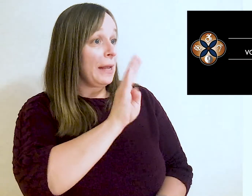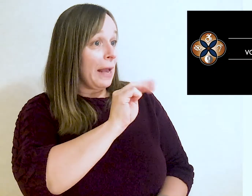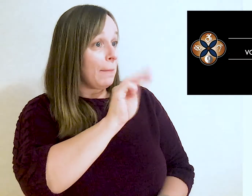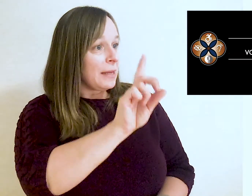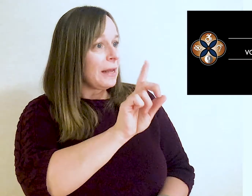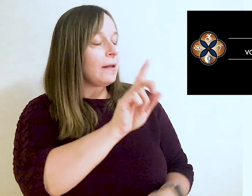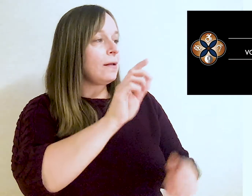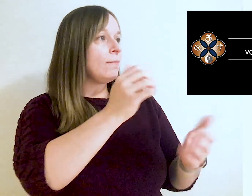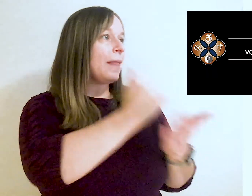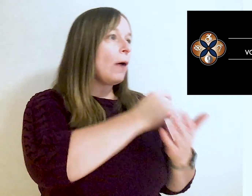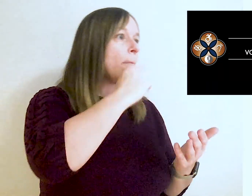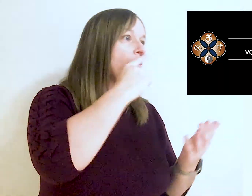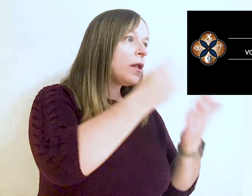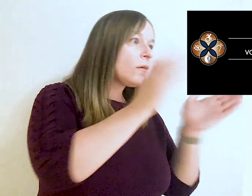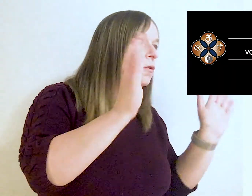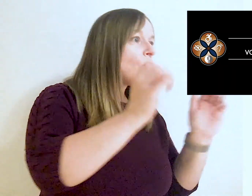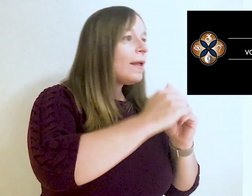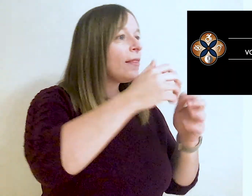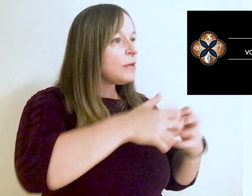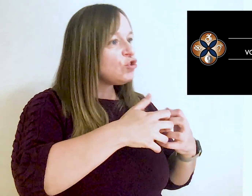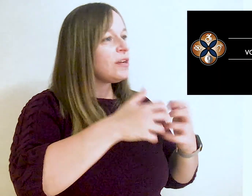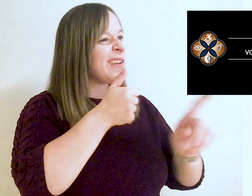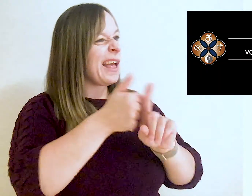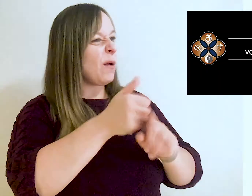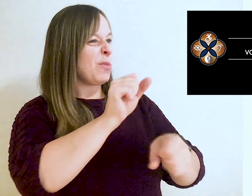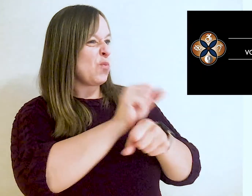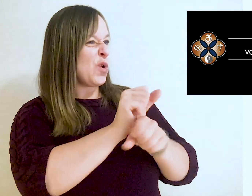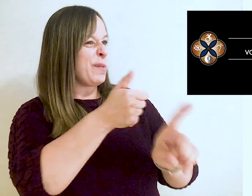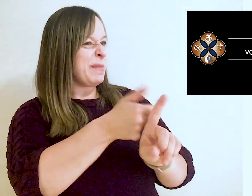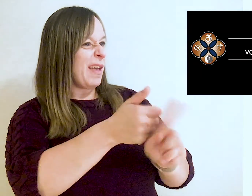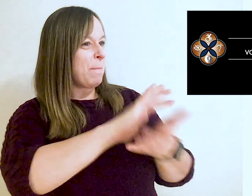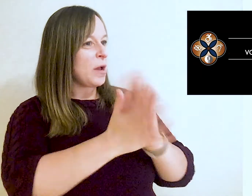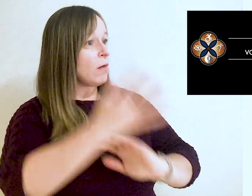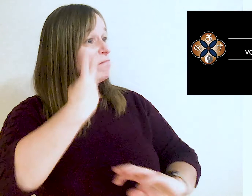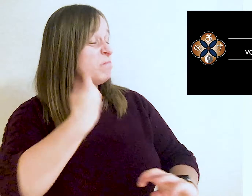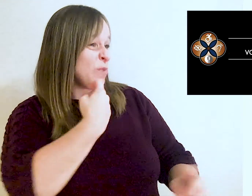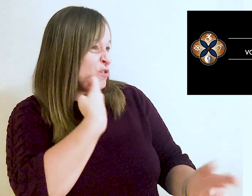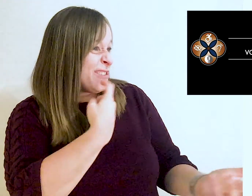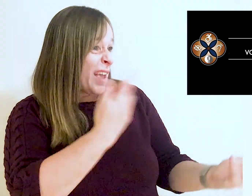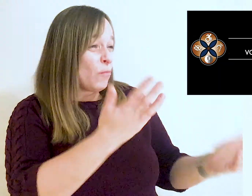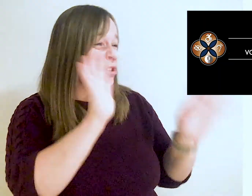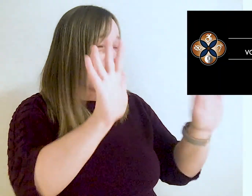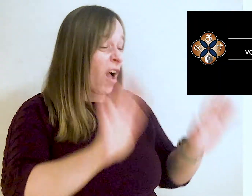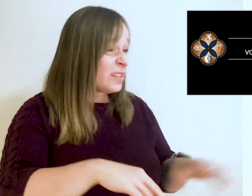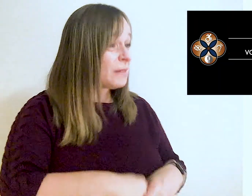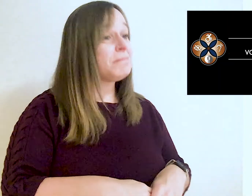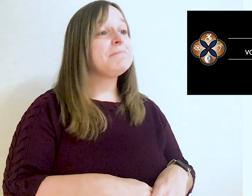not only helps the public get familiar with the machine but it also is helping the poll workers, which is what you're saying, which is awesome.